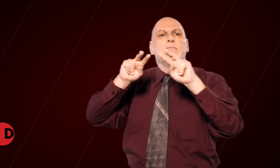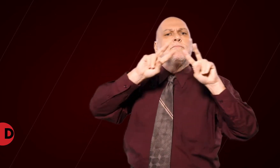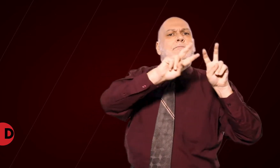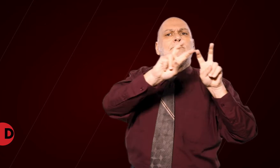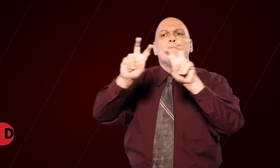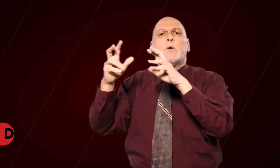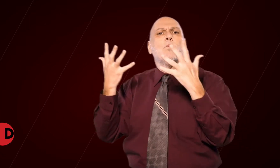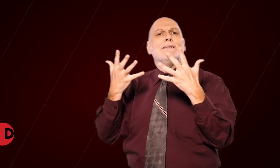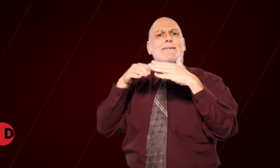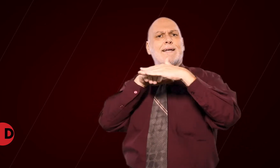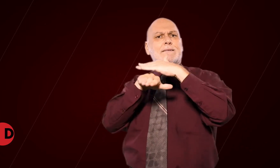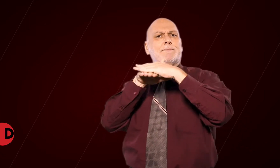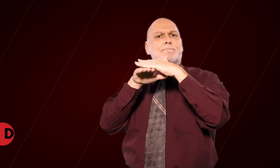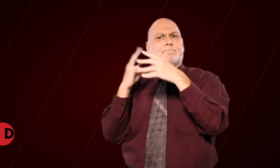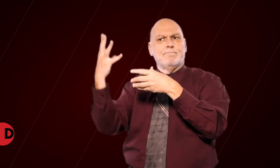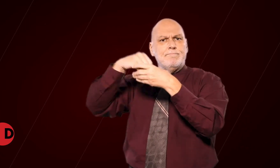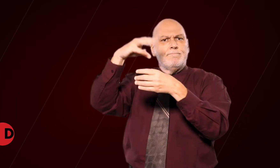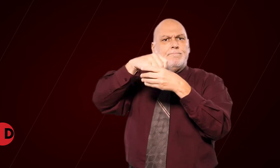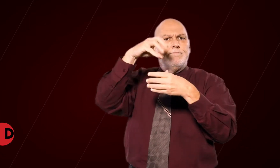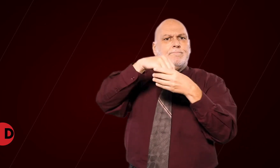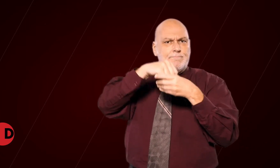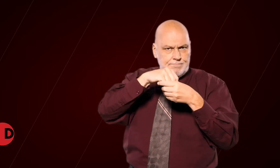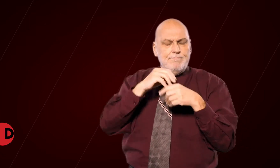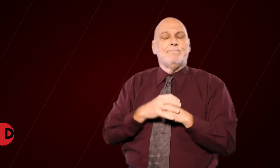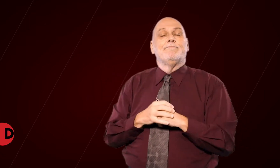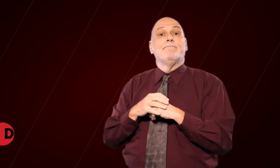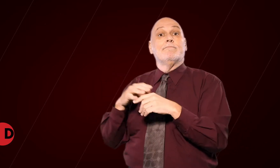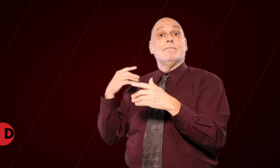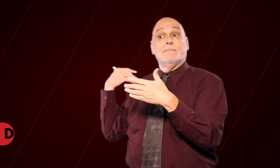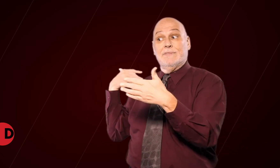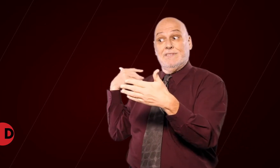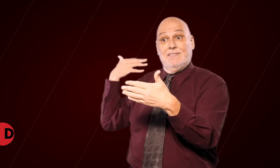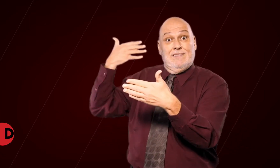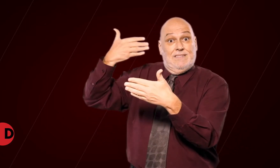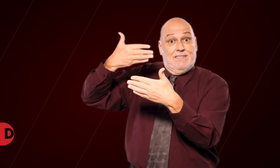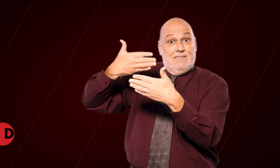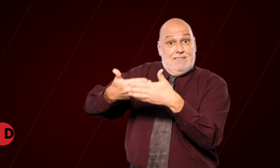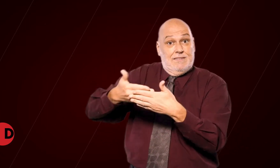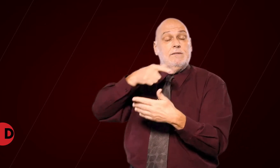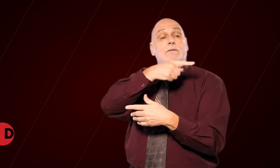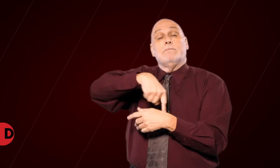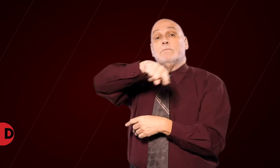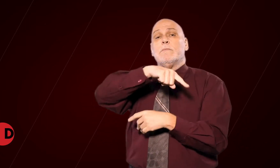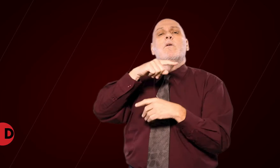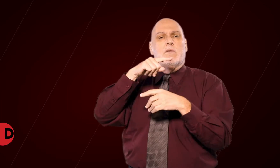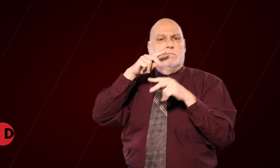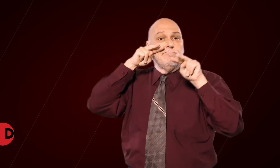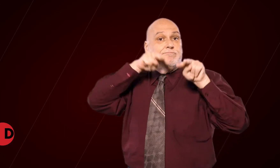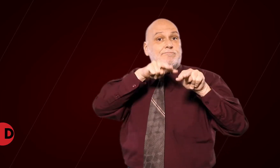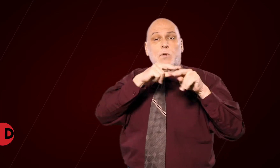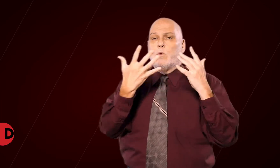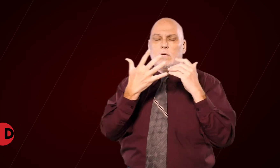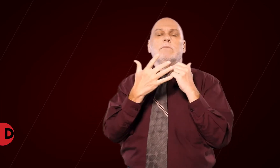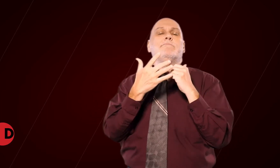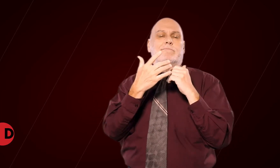To date they have started technical committees